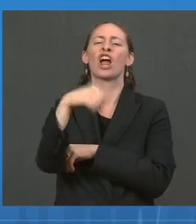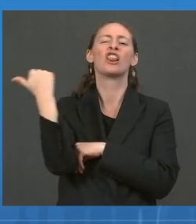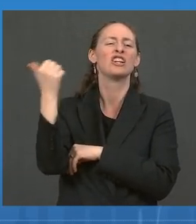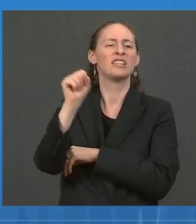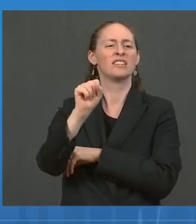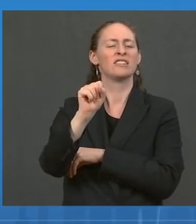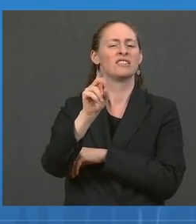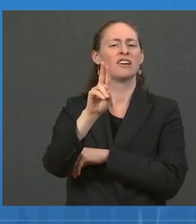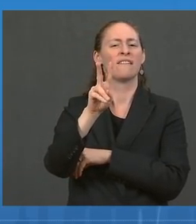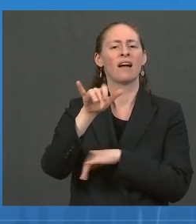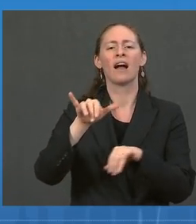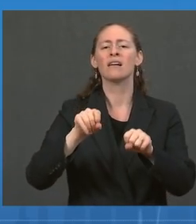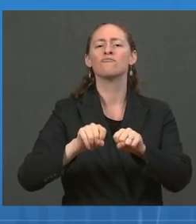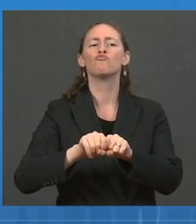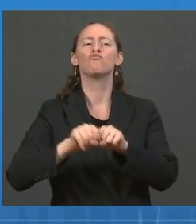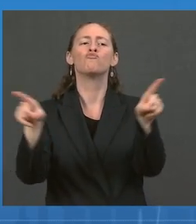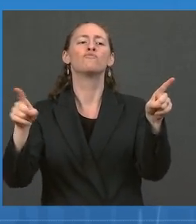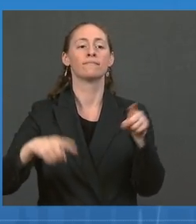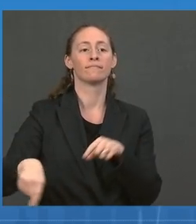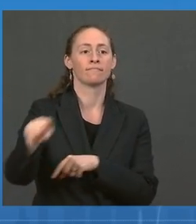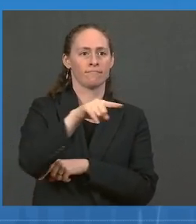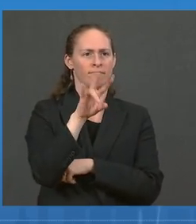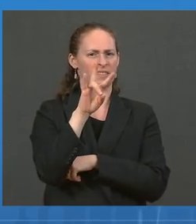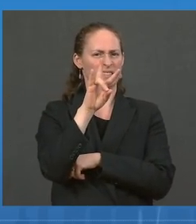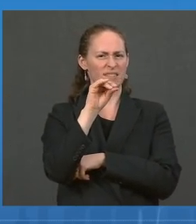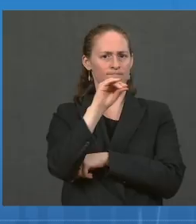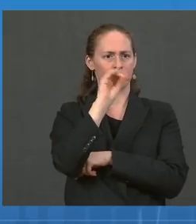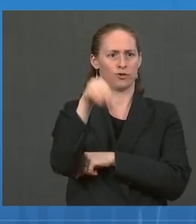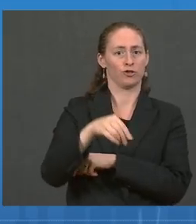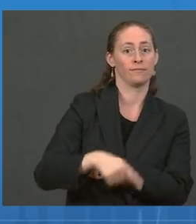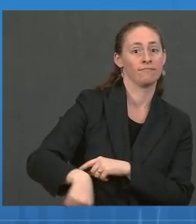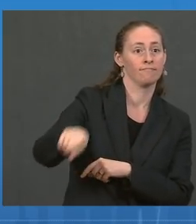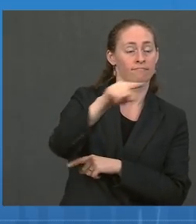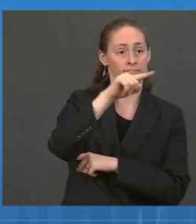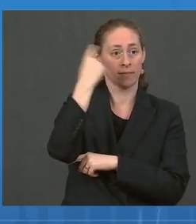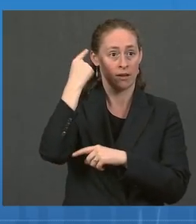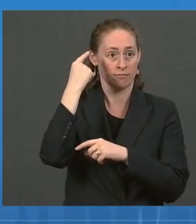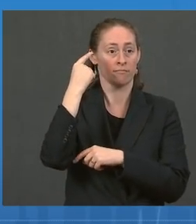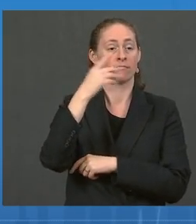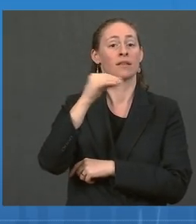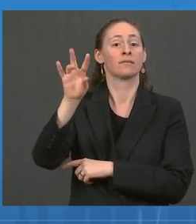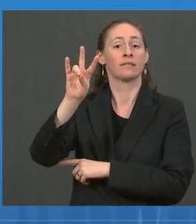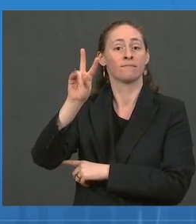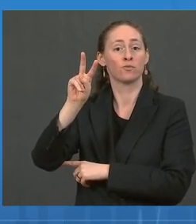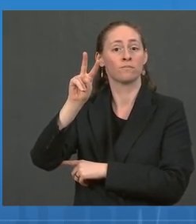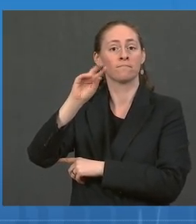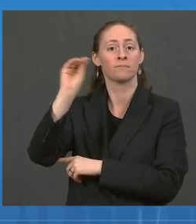Black adults, 72 percent of white adults, and 76 percent of Hispanic adults have received